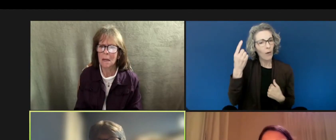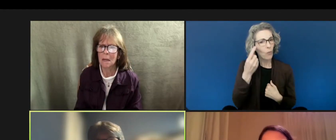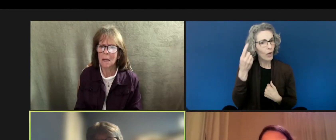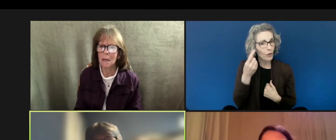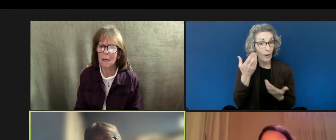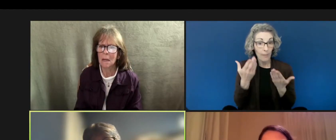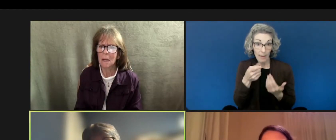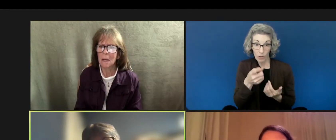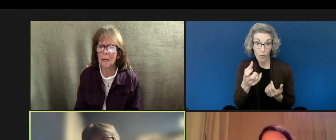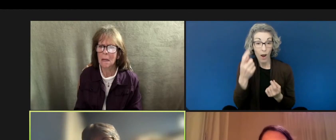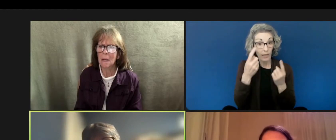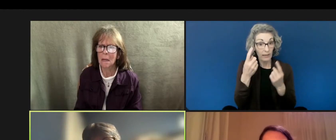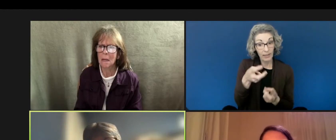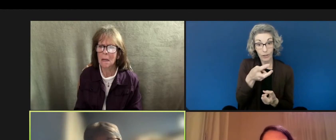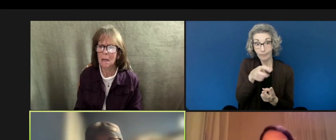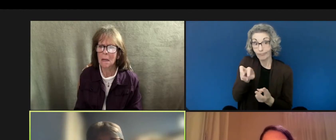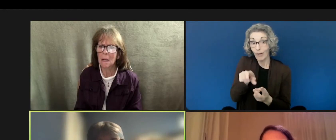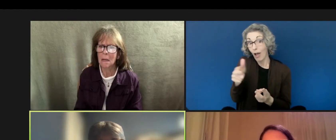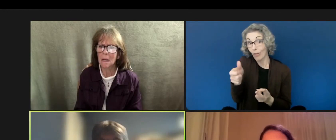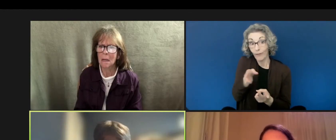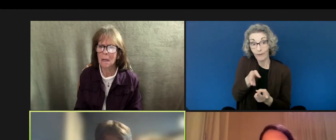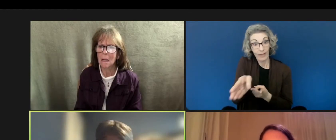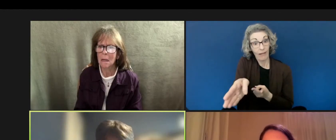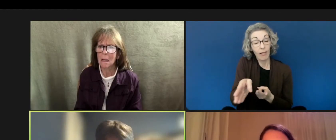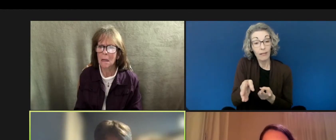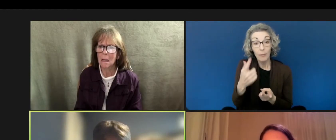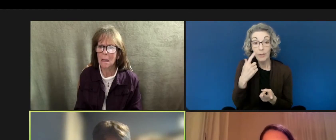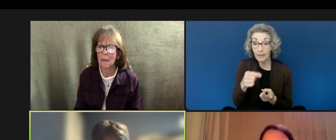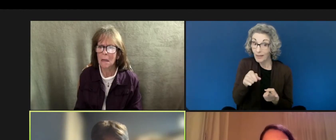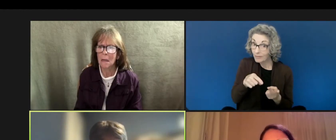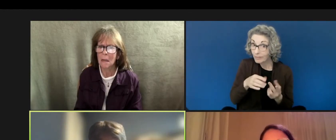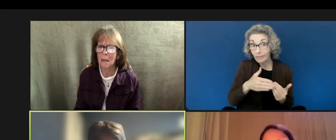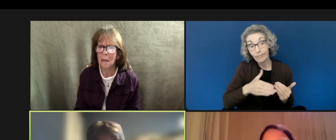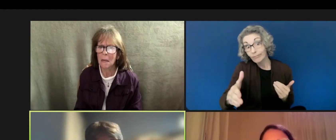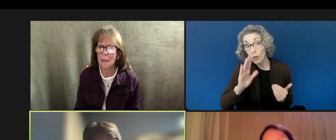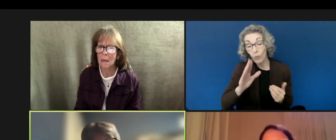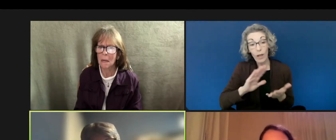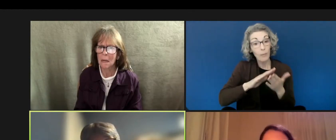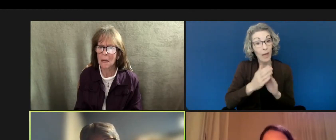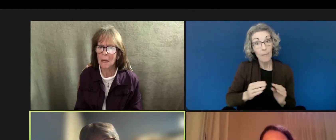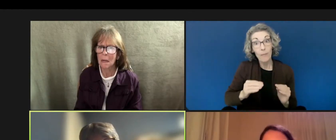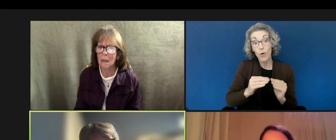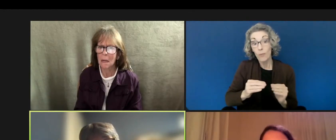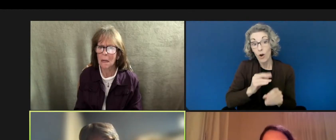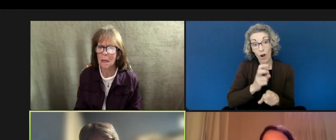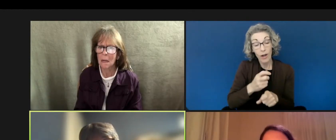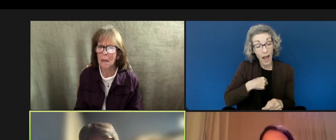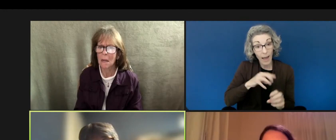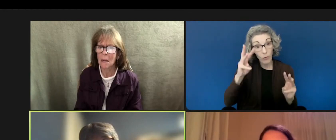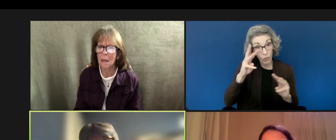because it's gonna get harder and harder and I'm just worried about you, really, I do care.